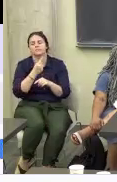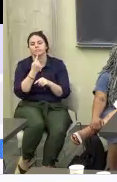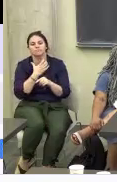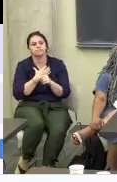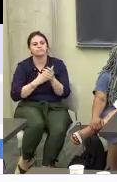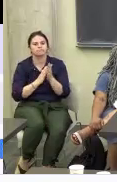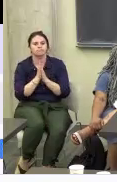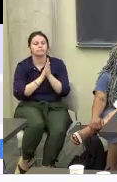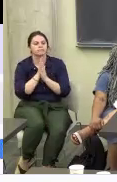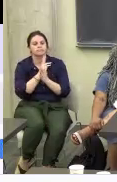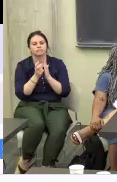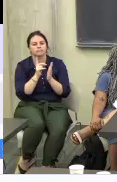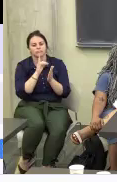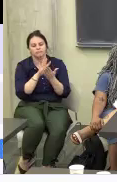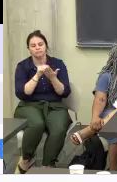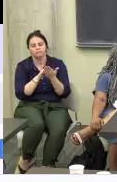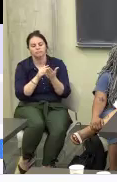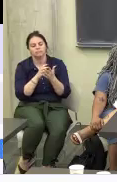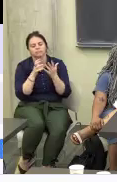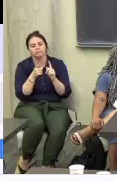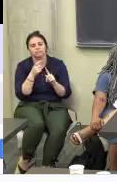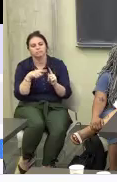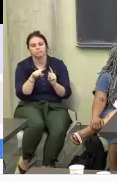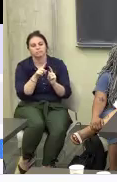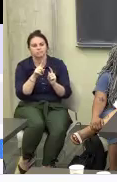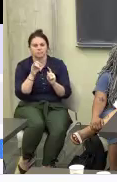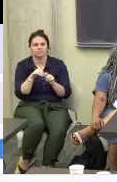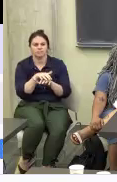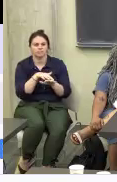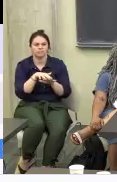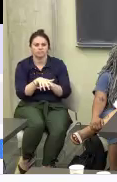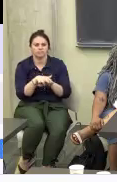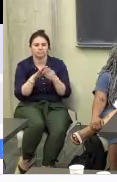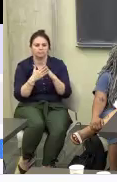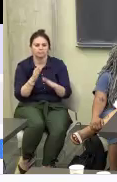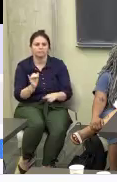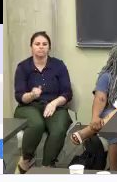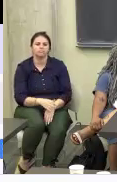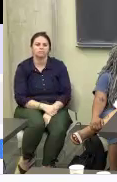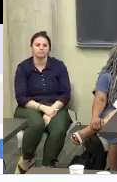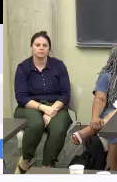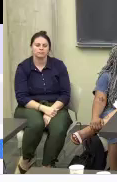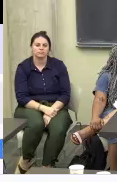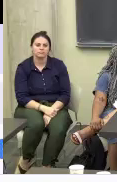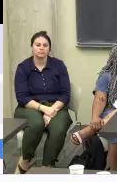make sure I learned so much from them is the indigenous community and their